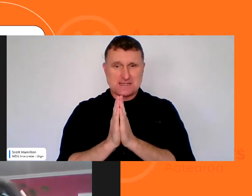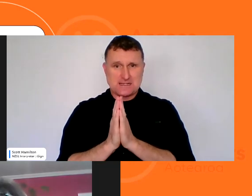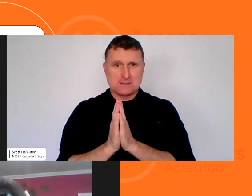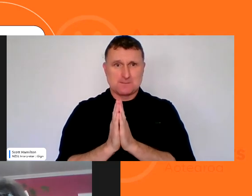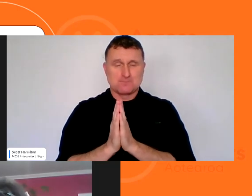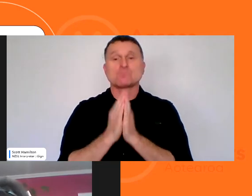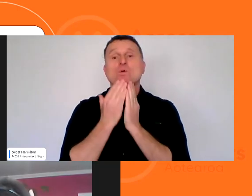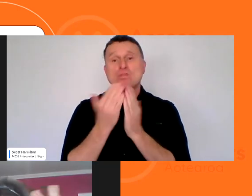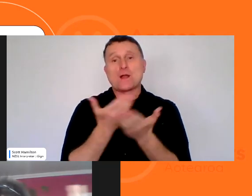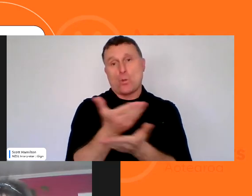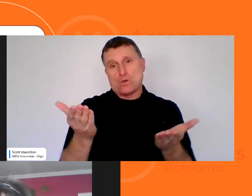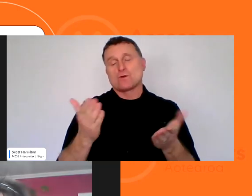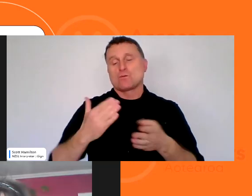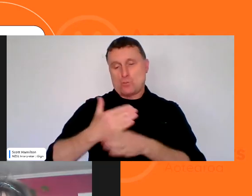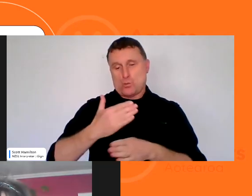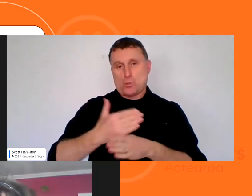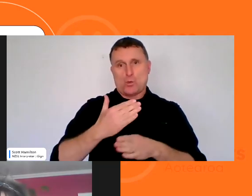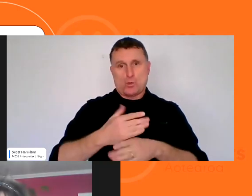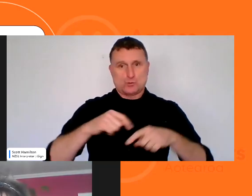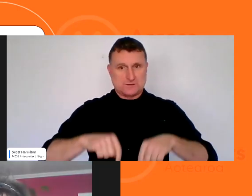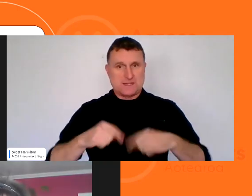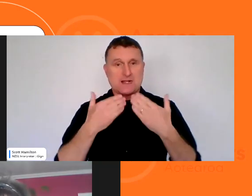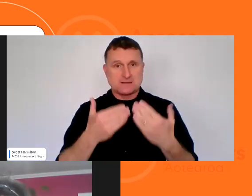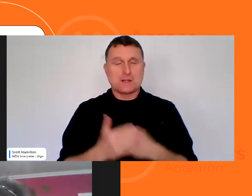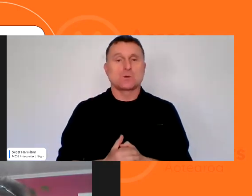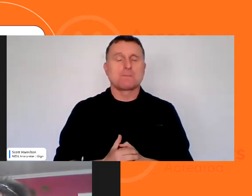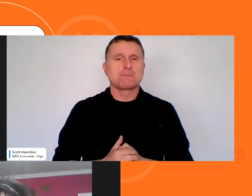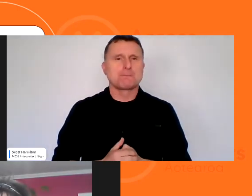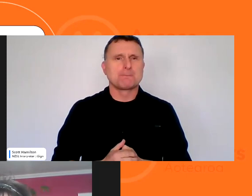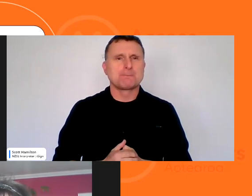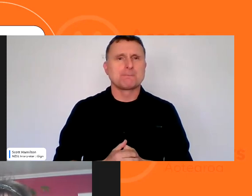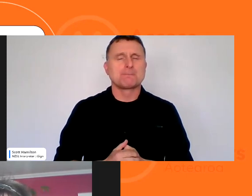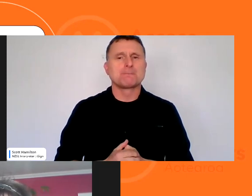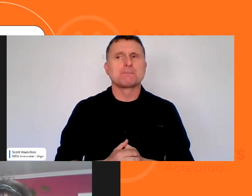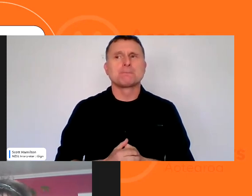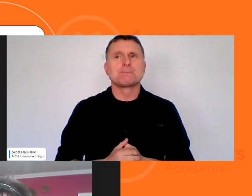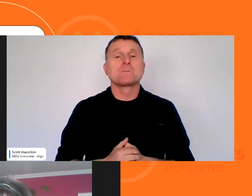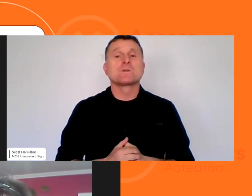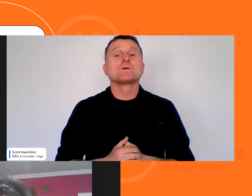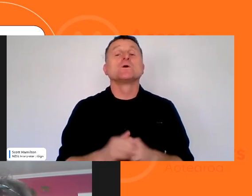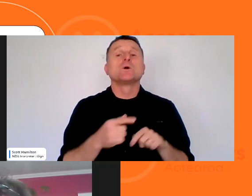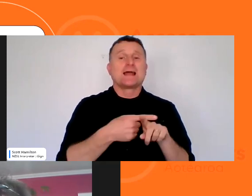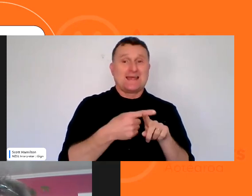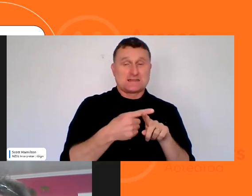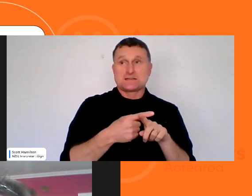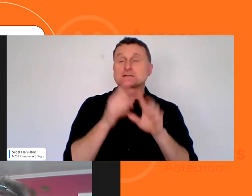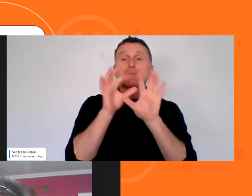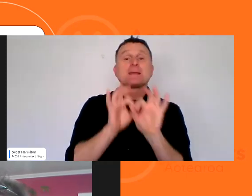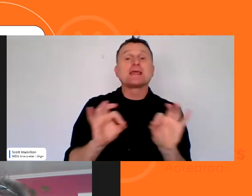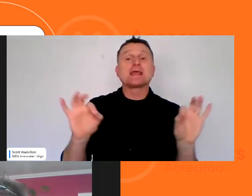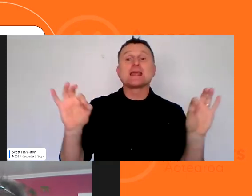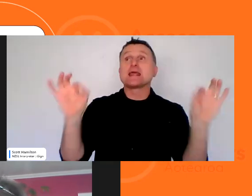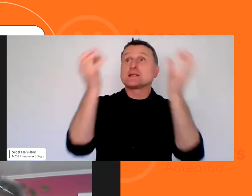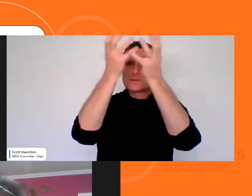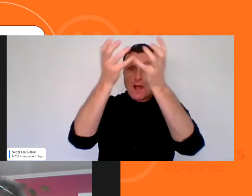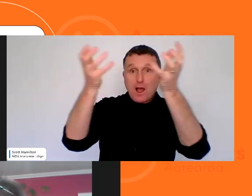done today. May the peace of the sky above, of the earth below and